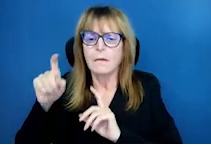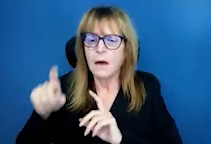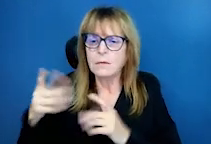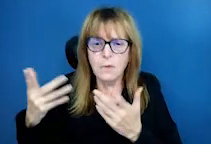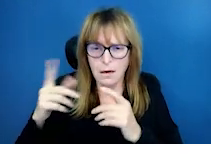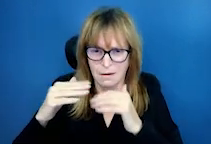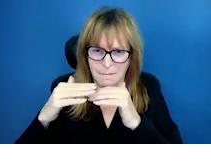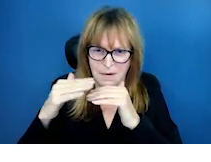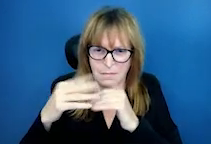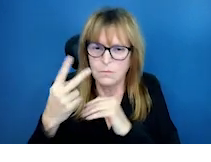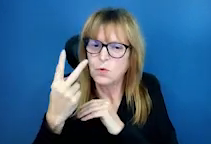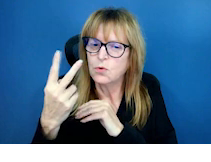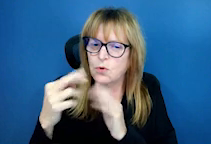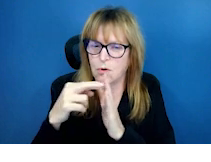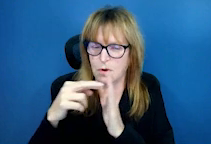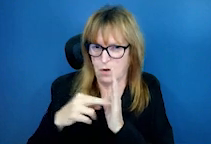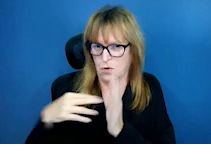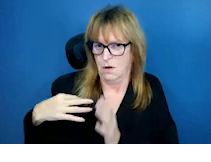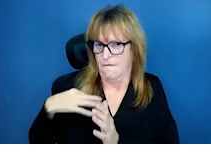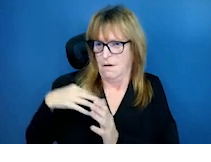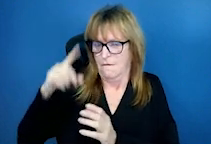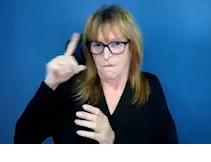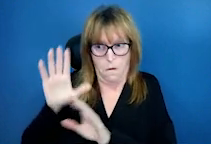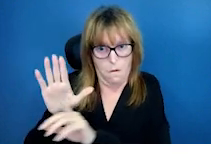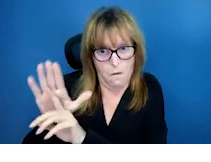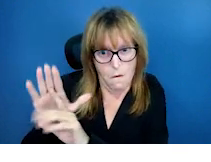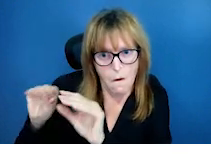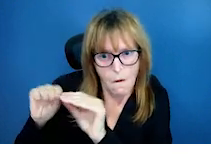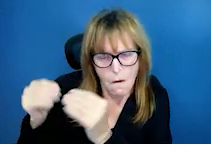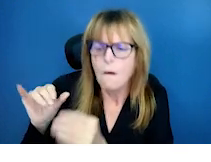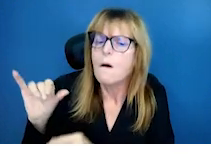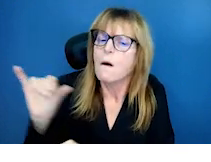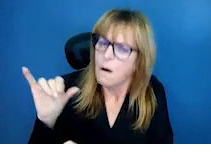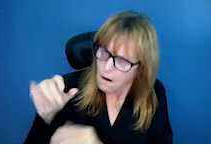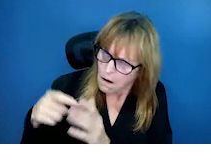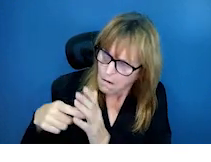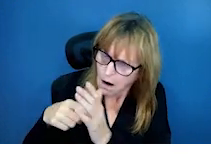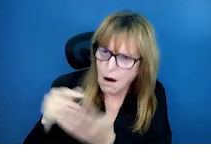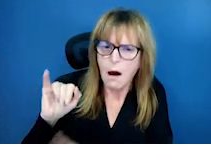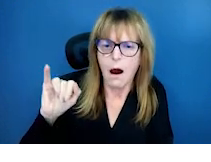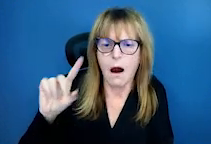You must also have a CVITP Organization Identification Number, also known as a COIN.